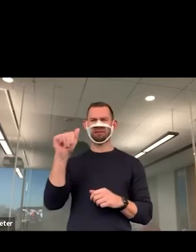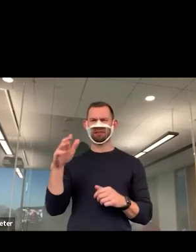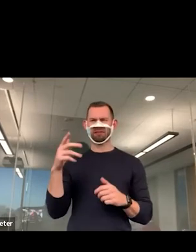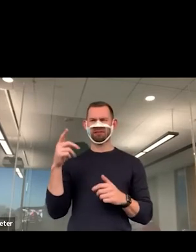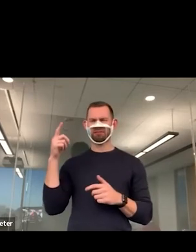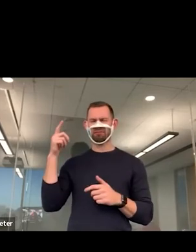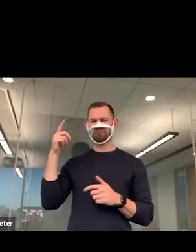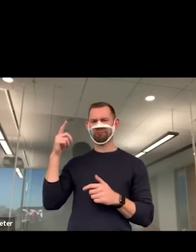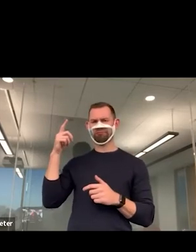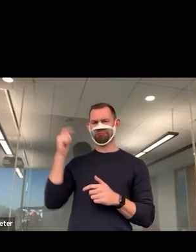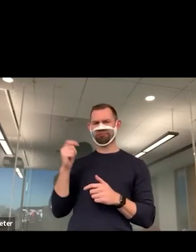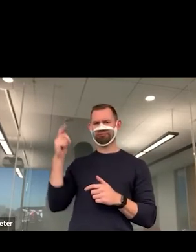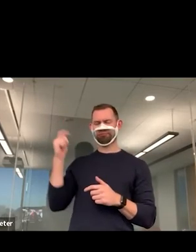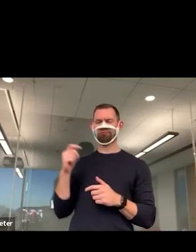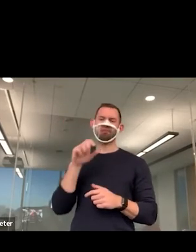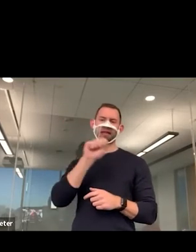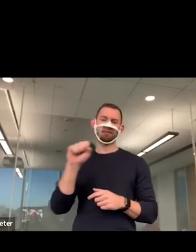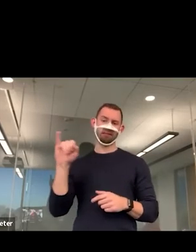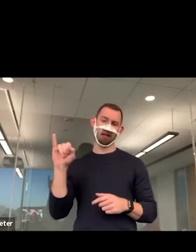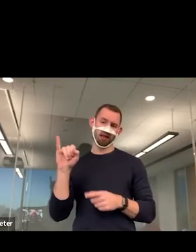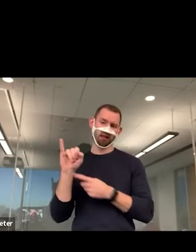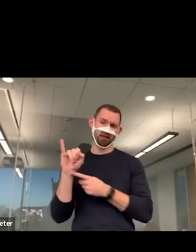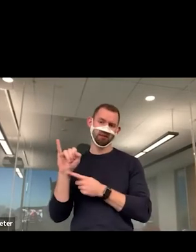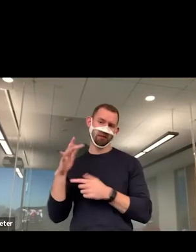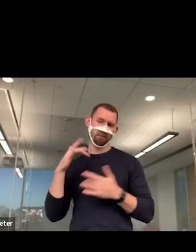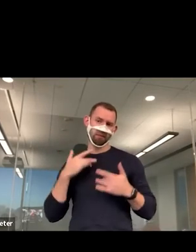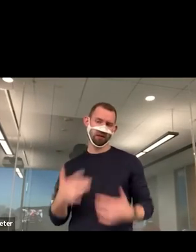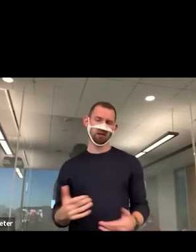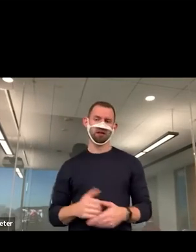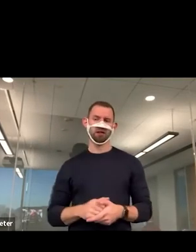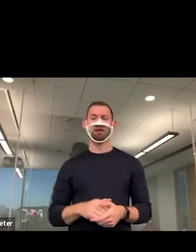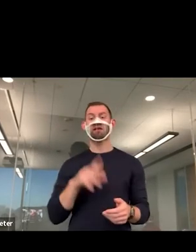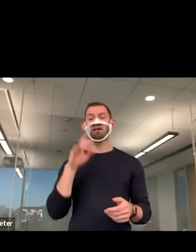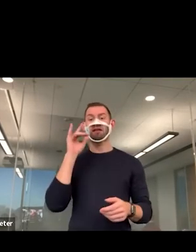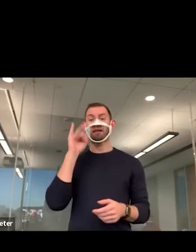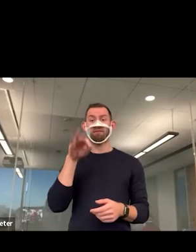insurance it's called ssi now this s if you've worked for a good amount of time